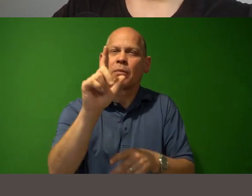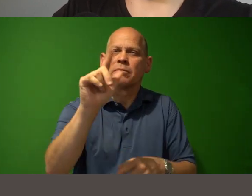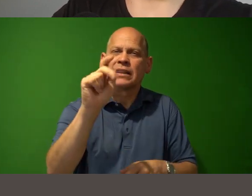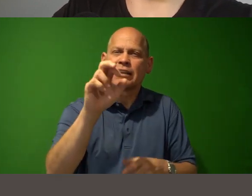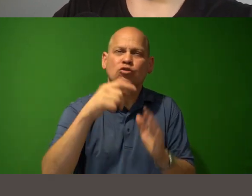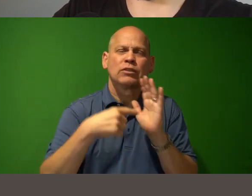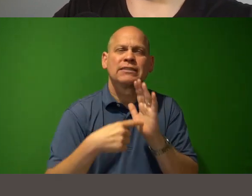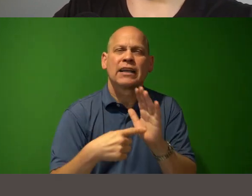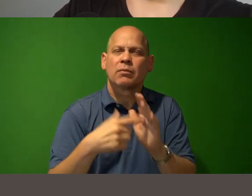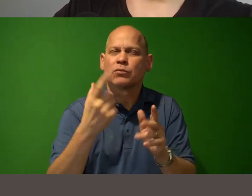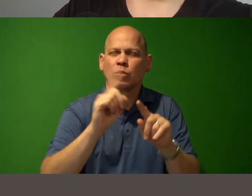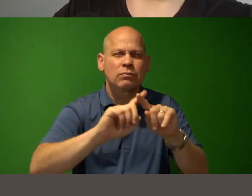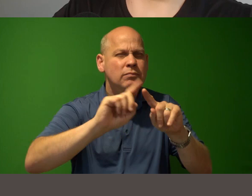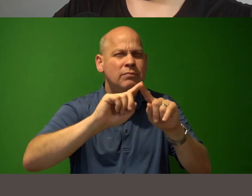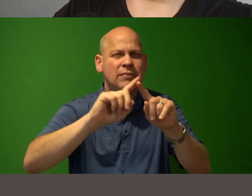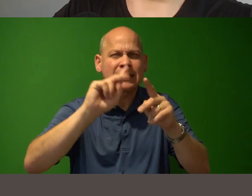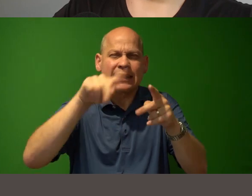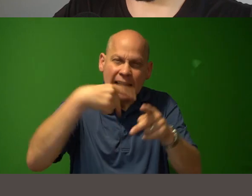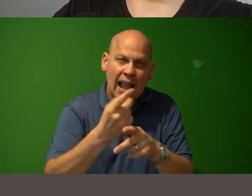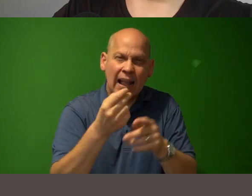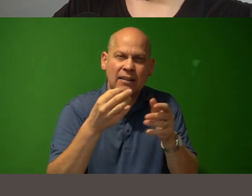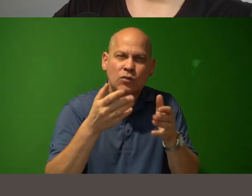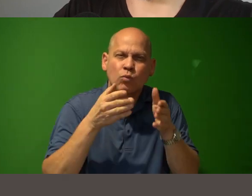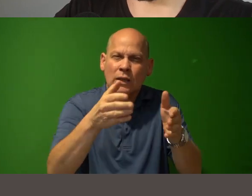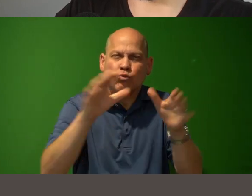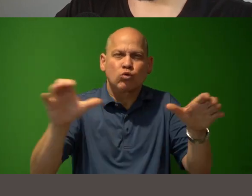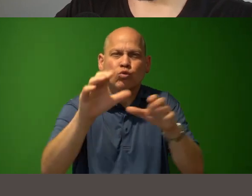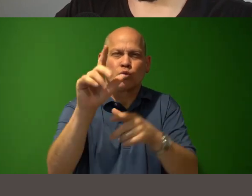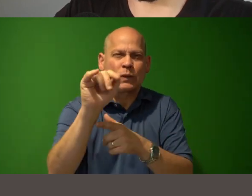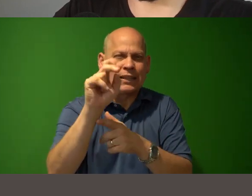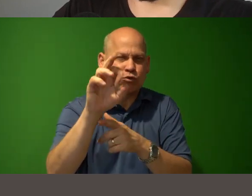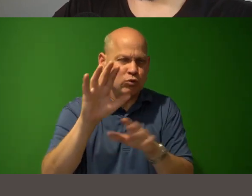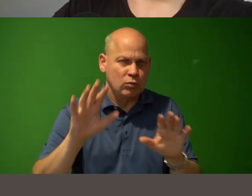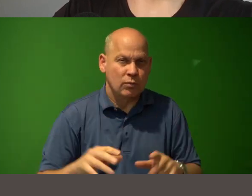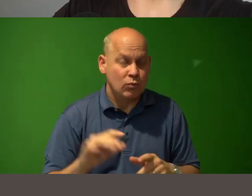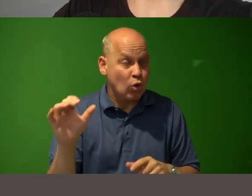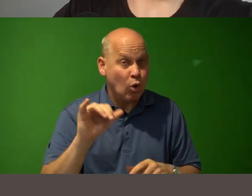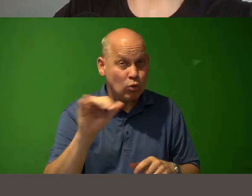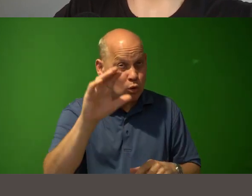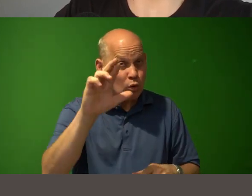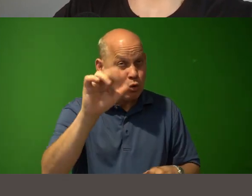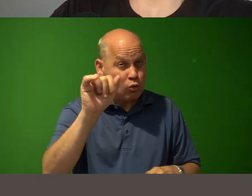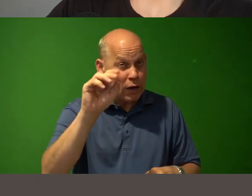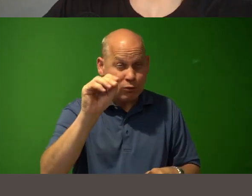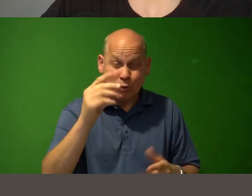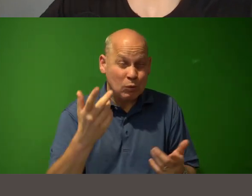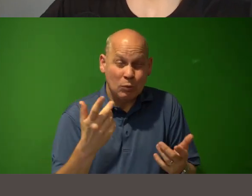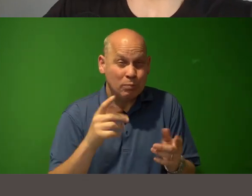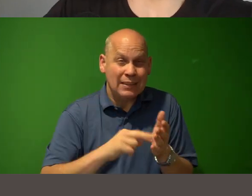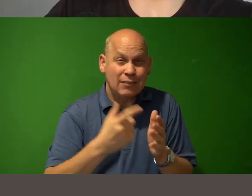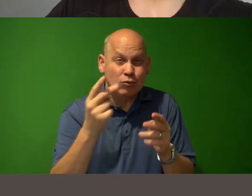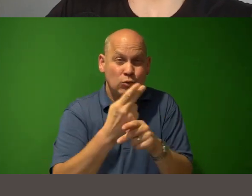So there's different varieties and ways to do this. You can also do radial, which is basically using circles and relationship with each other.